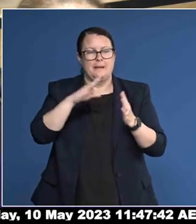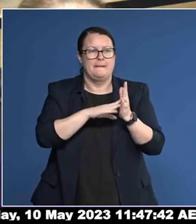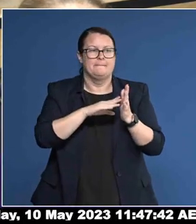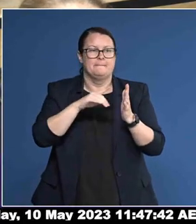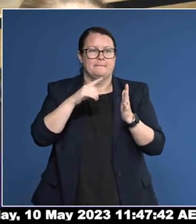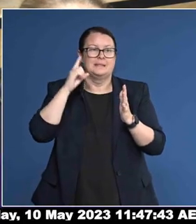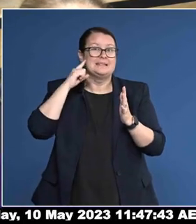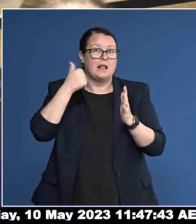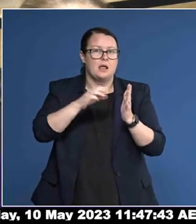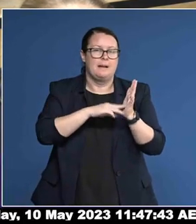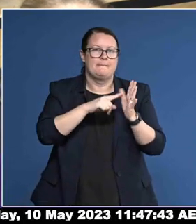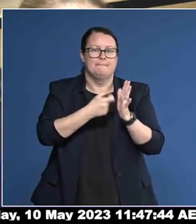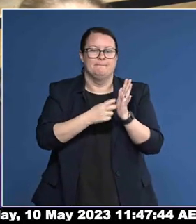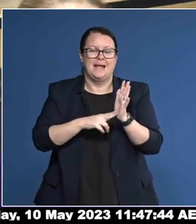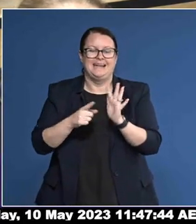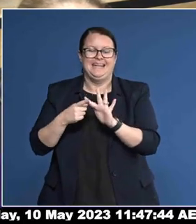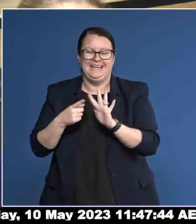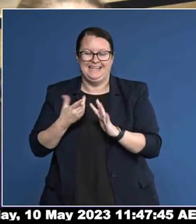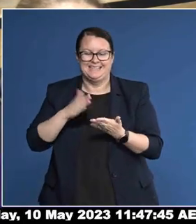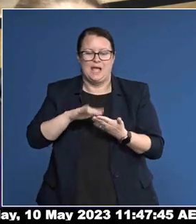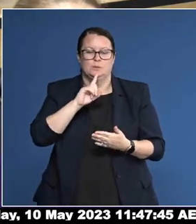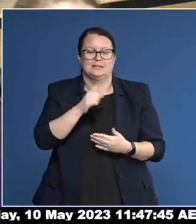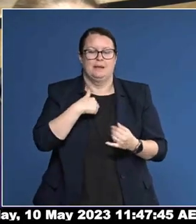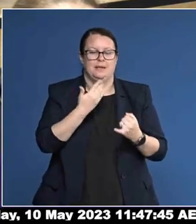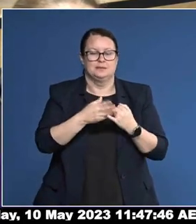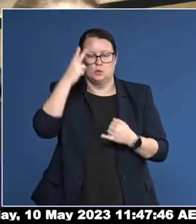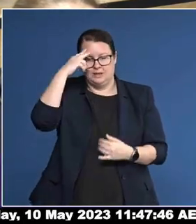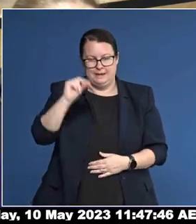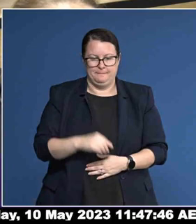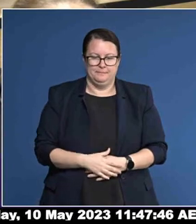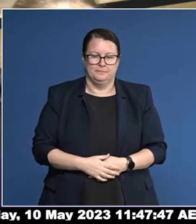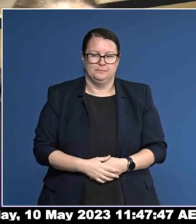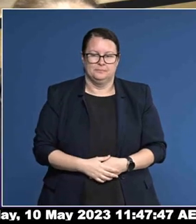COMMISSIONER McEWIN: Thank you for that clarification.